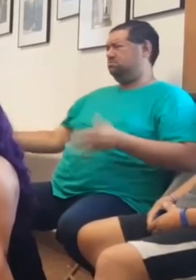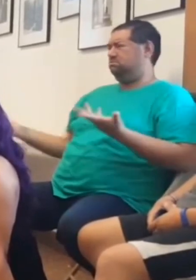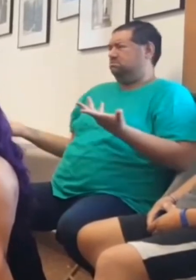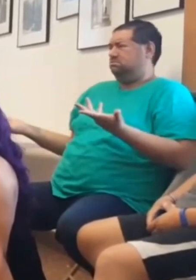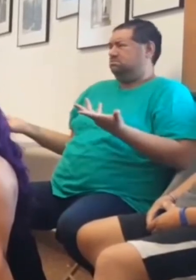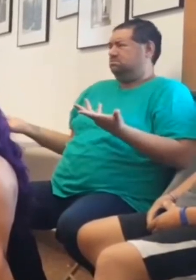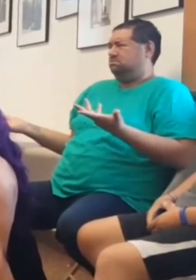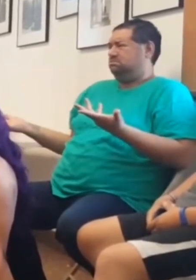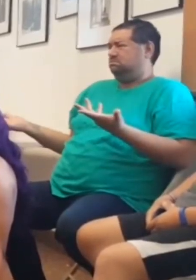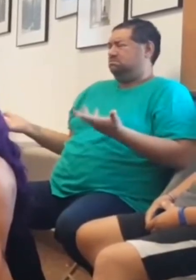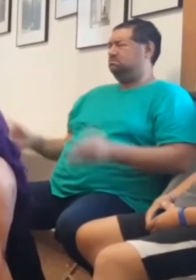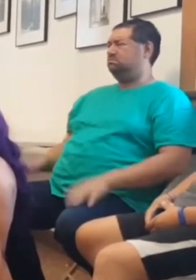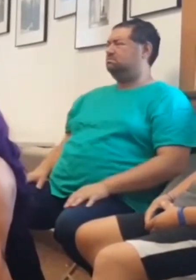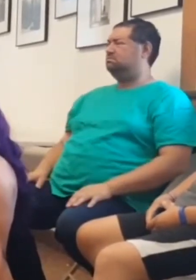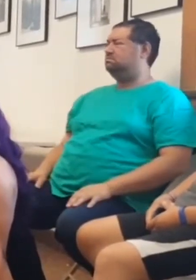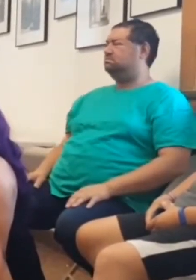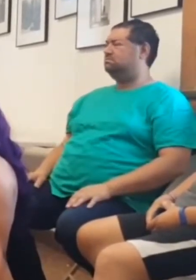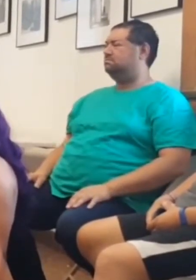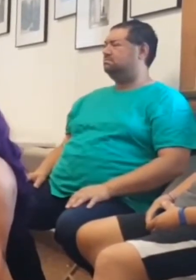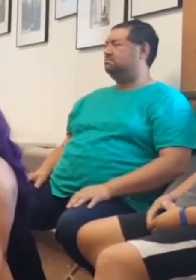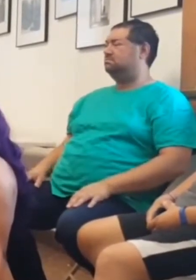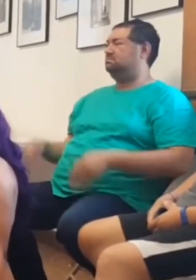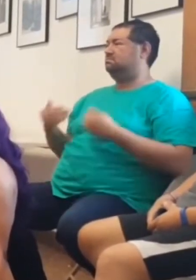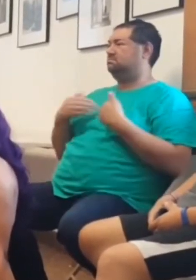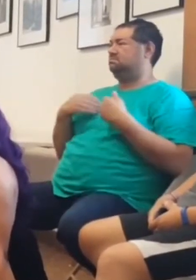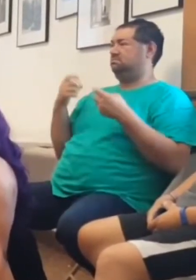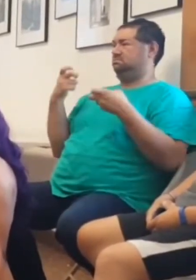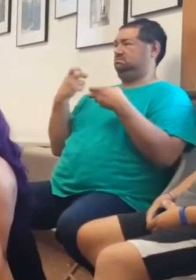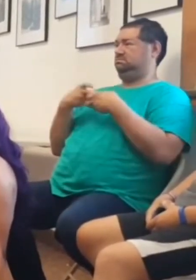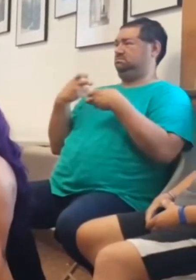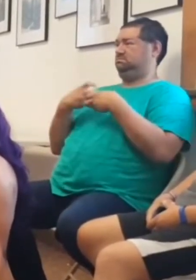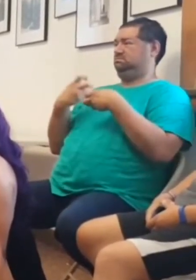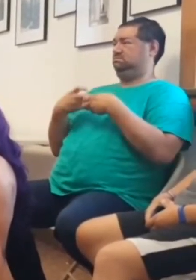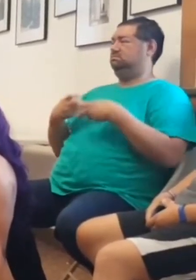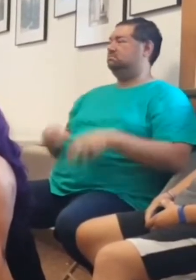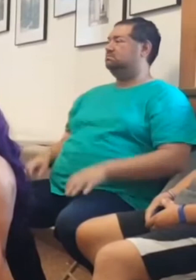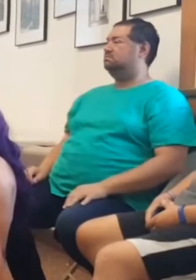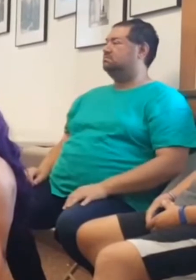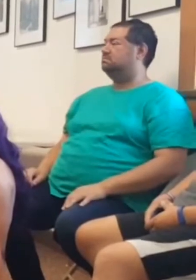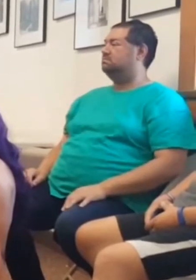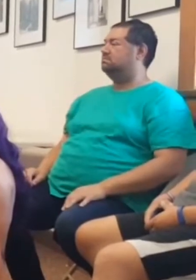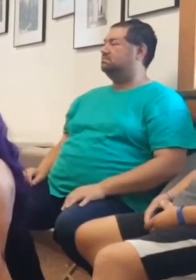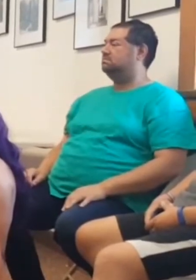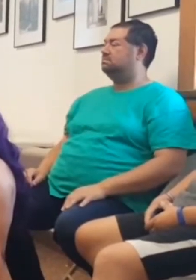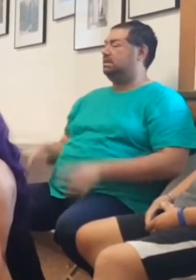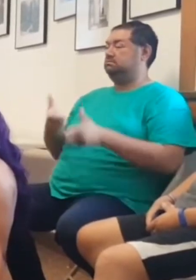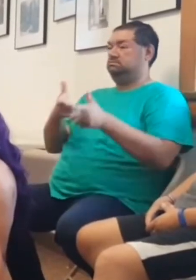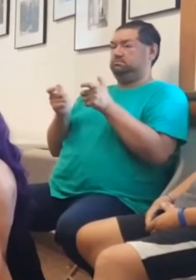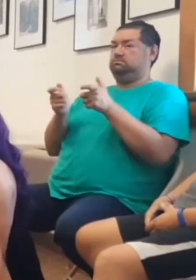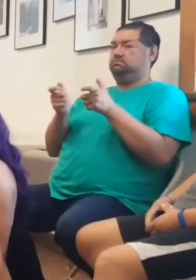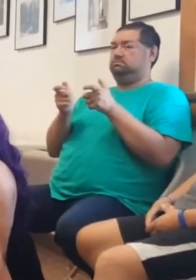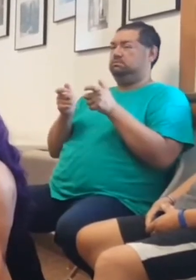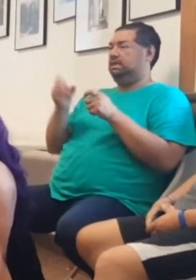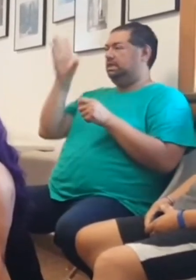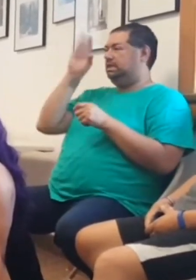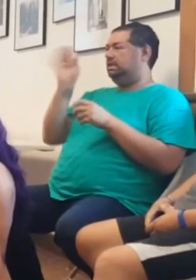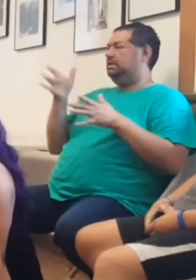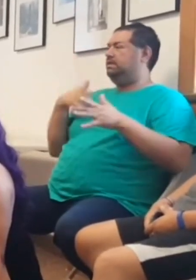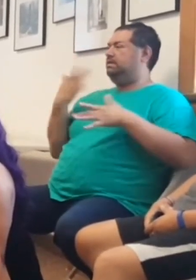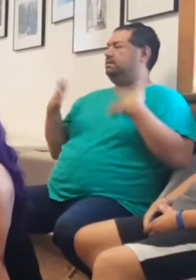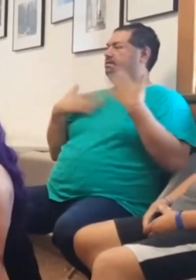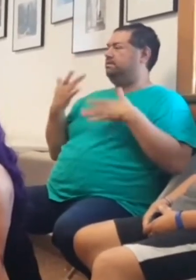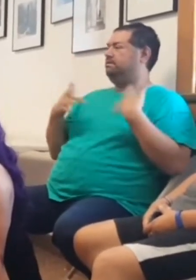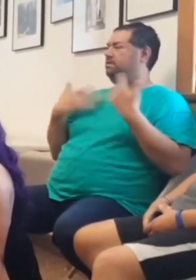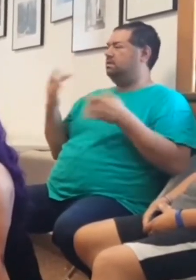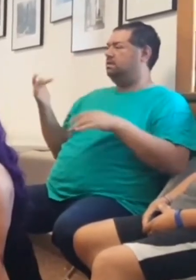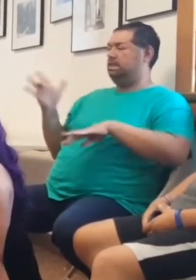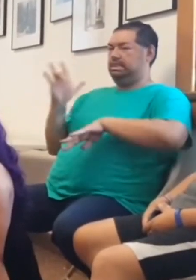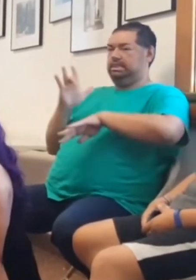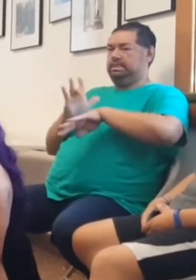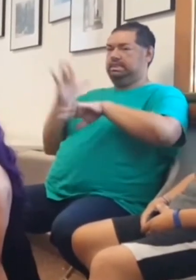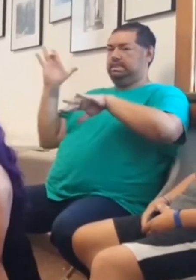Oh man. Rainbow fish really has a dilemma, now. Oh! Suddenly, he felt the light touch of a fin. The